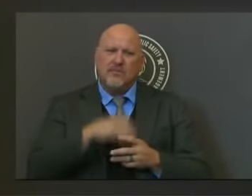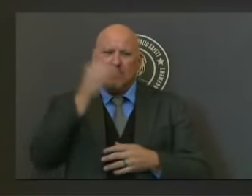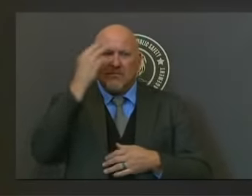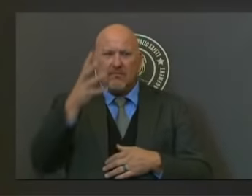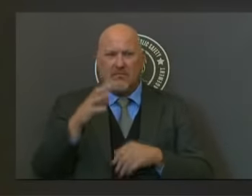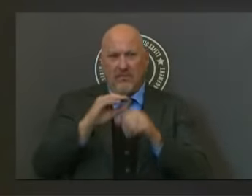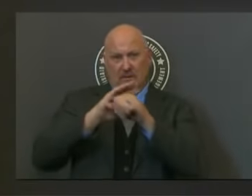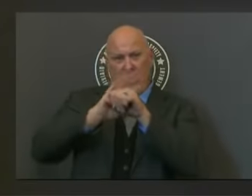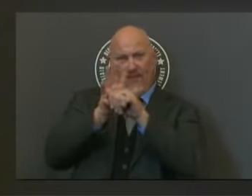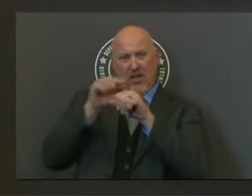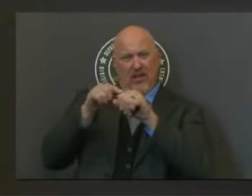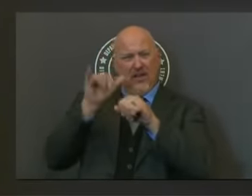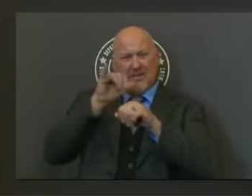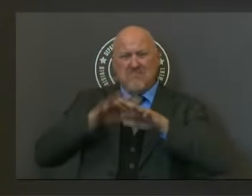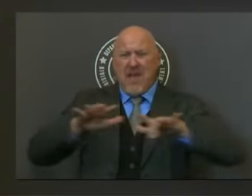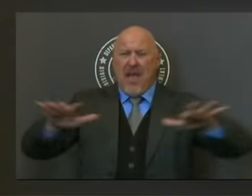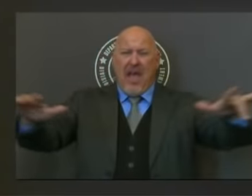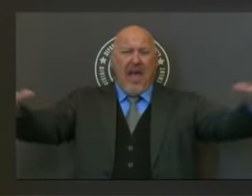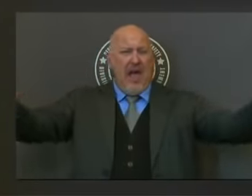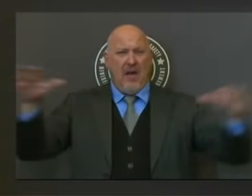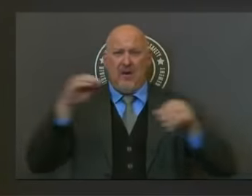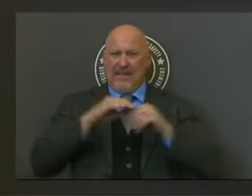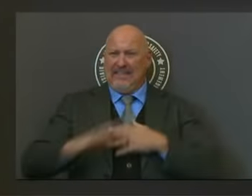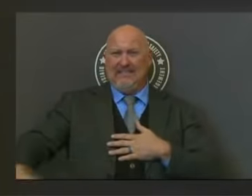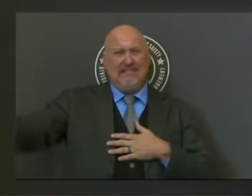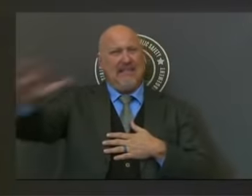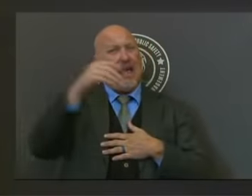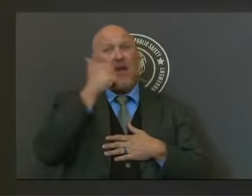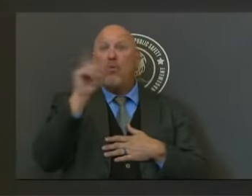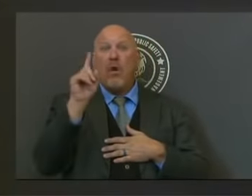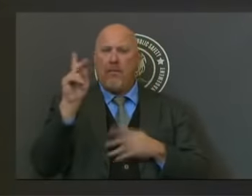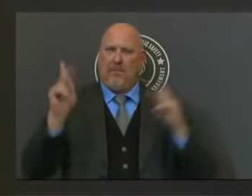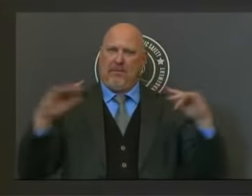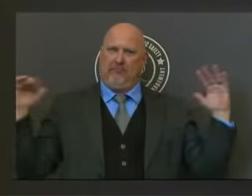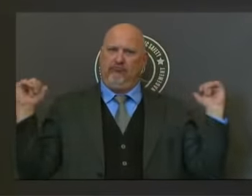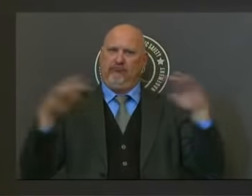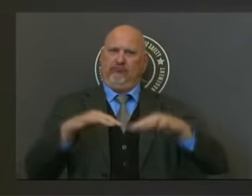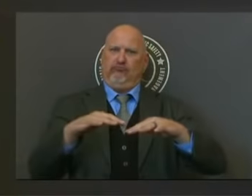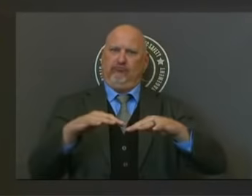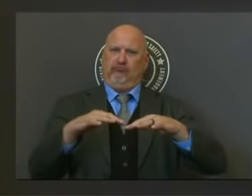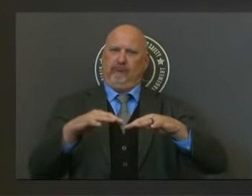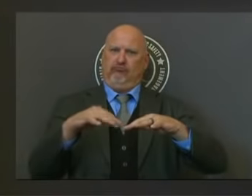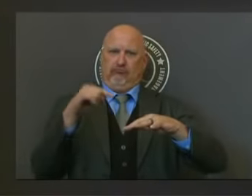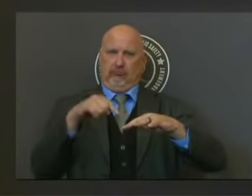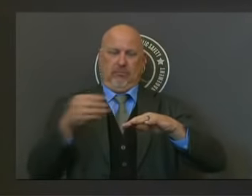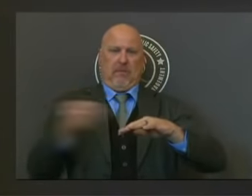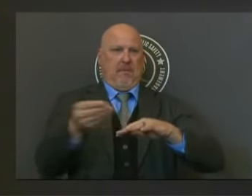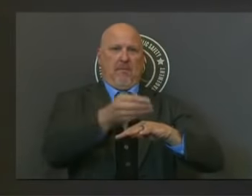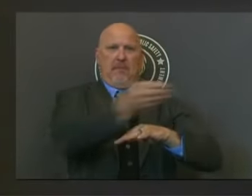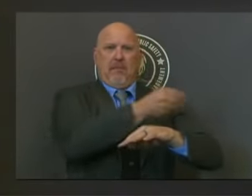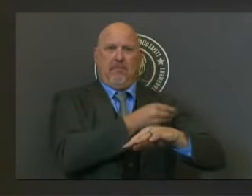people that were comfortable with and social day everyday